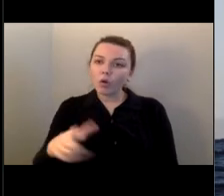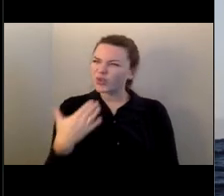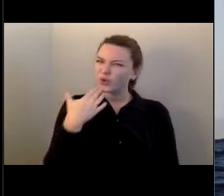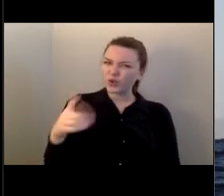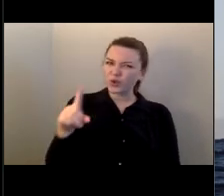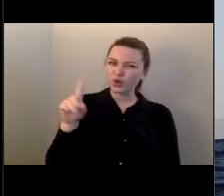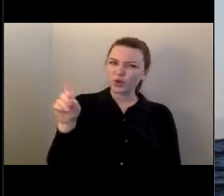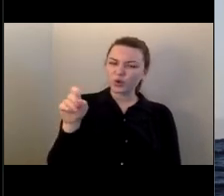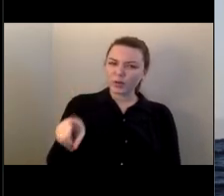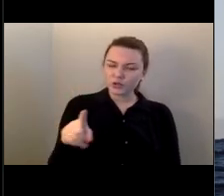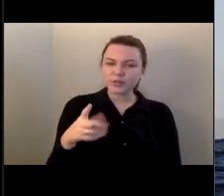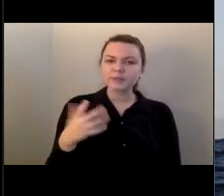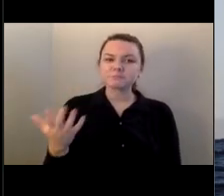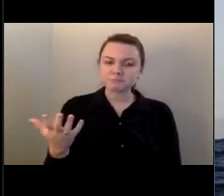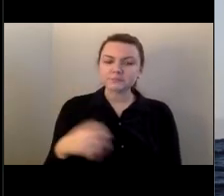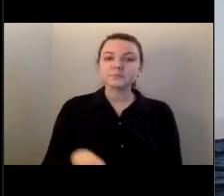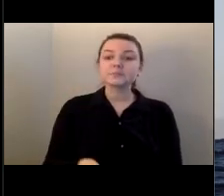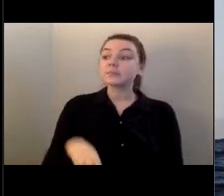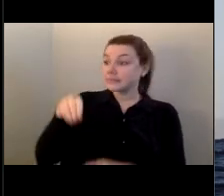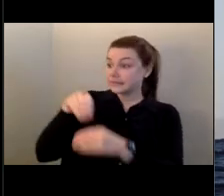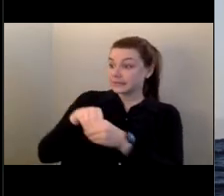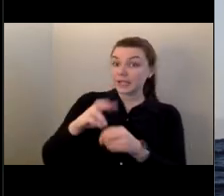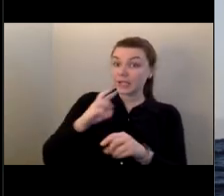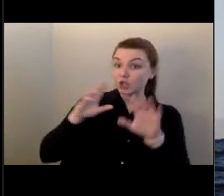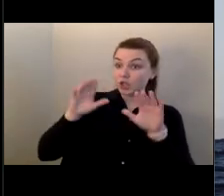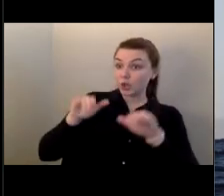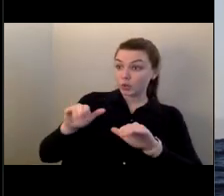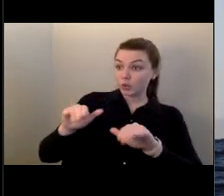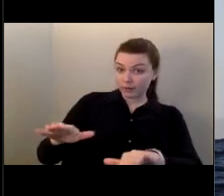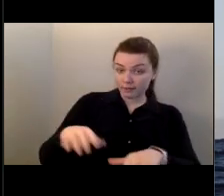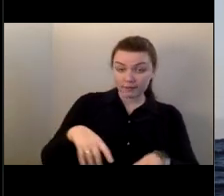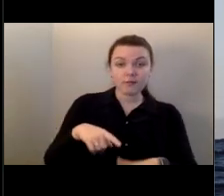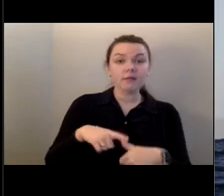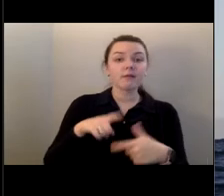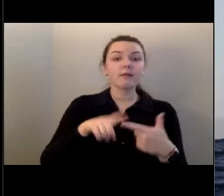Hula says, "In the ocean." Theodore says, "Coral reefs."